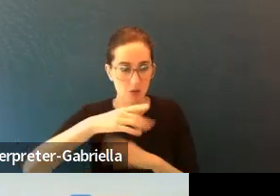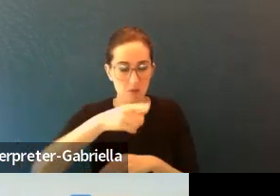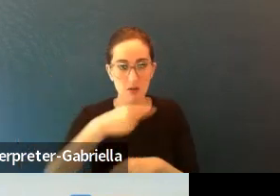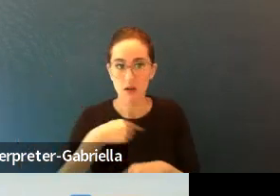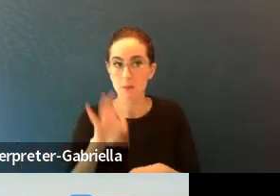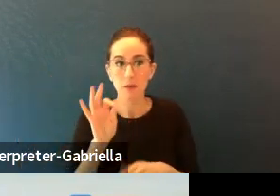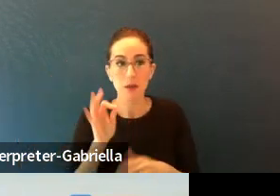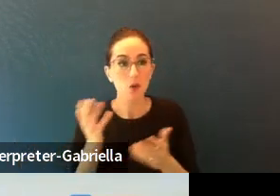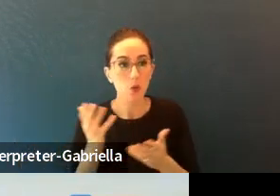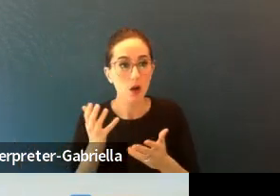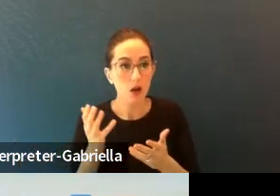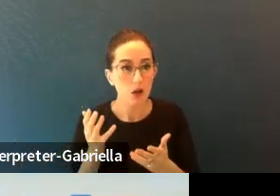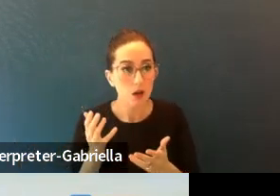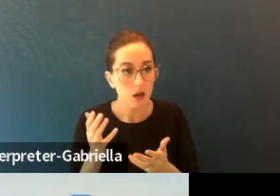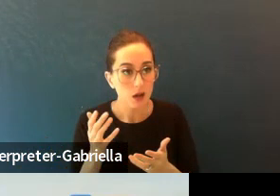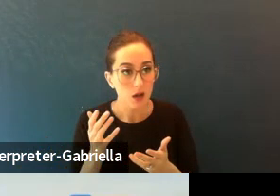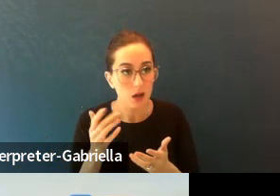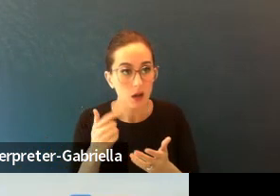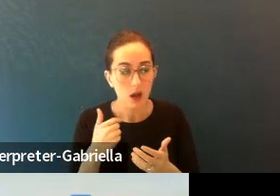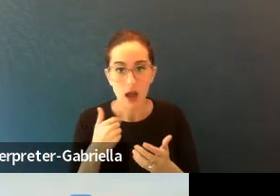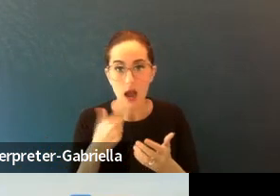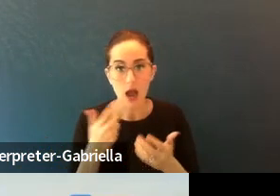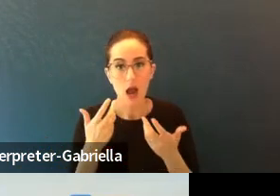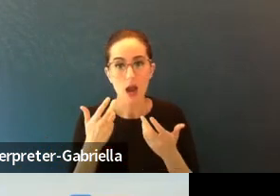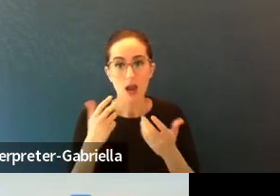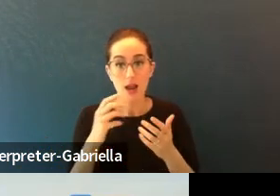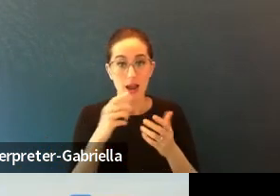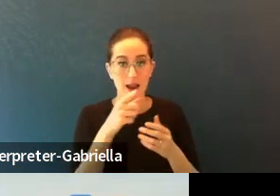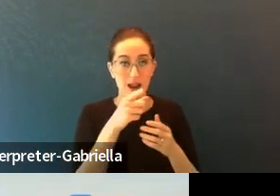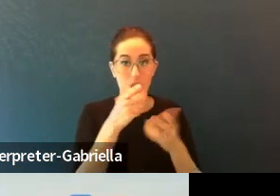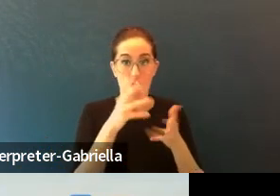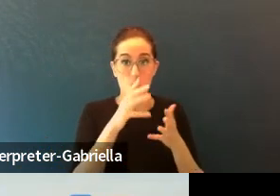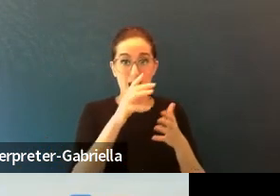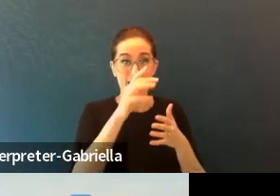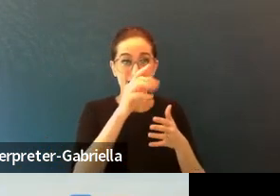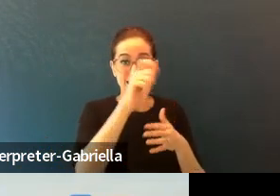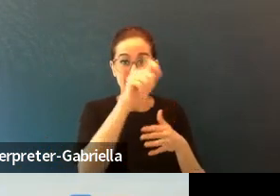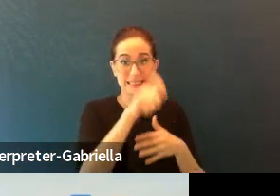ideas selected all so I could do a specific one. And because I'm in humanities, I, you know,